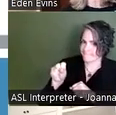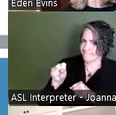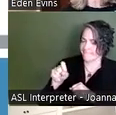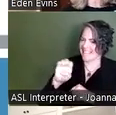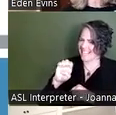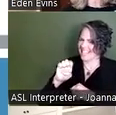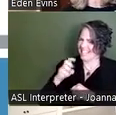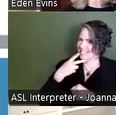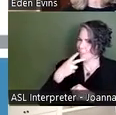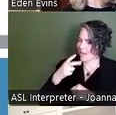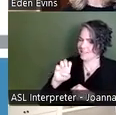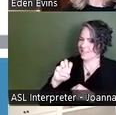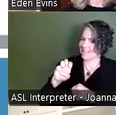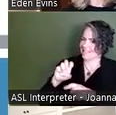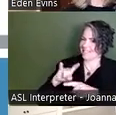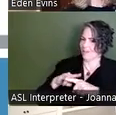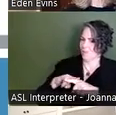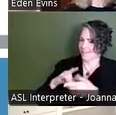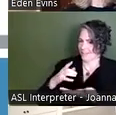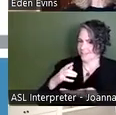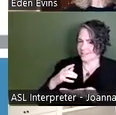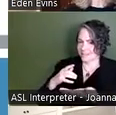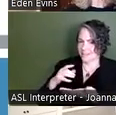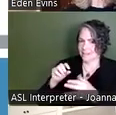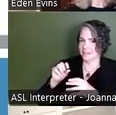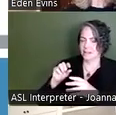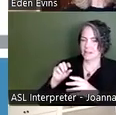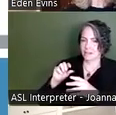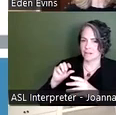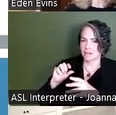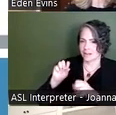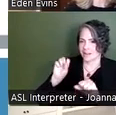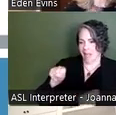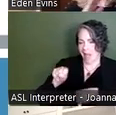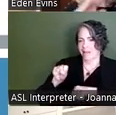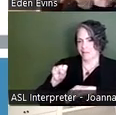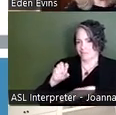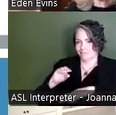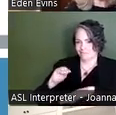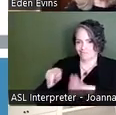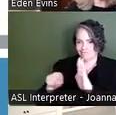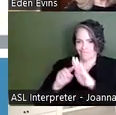that aren't there for non-smokers and former smokers that go straight to no tobacco